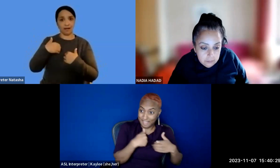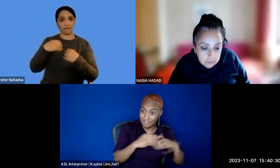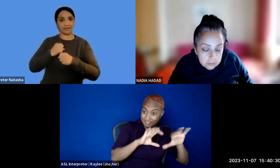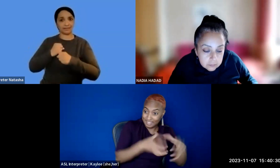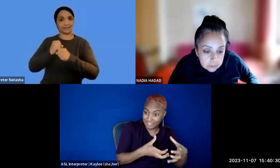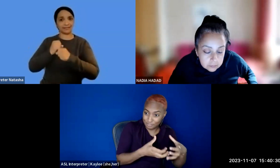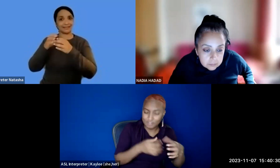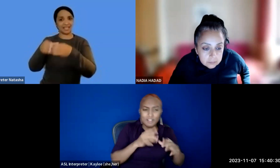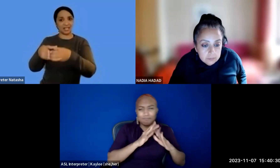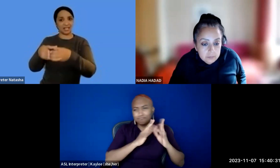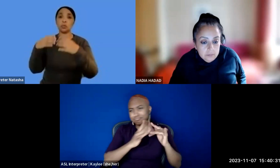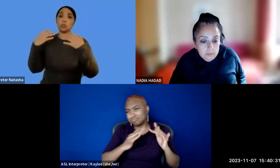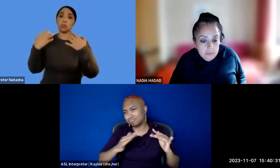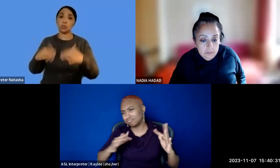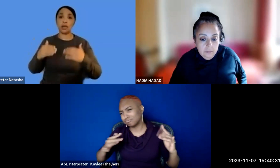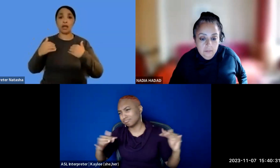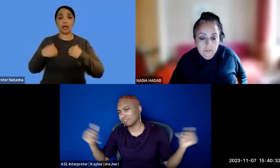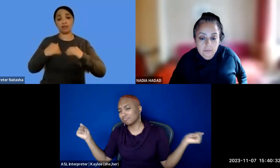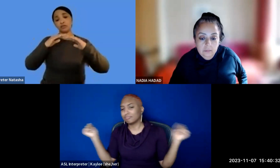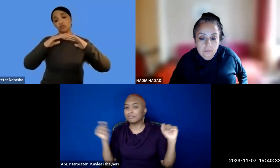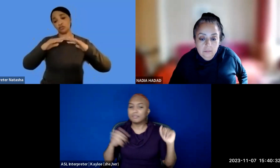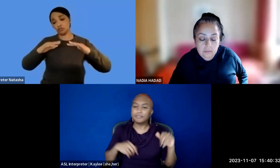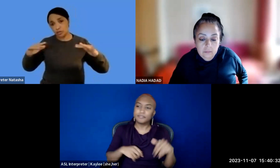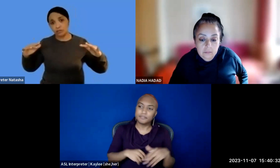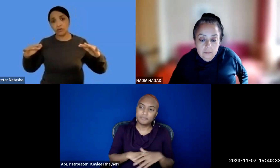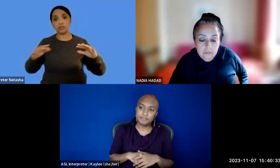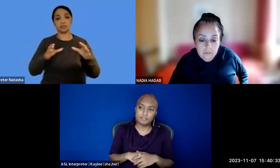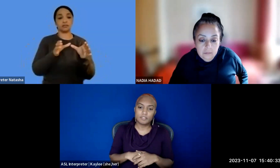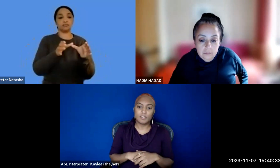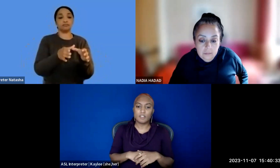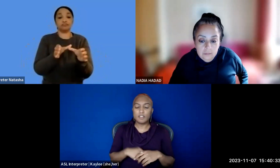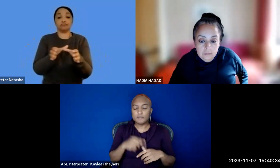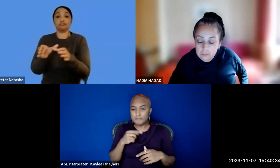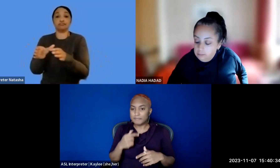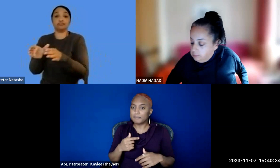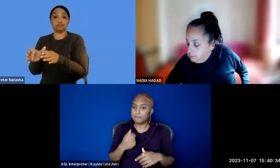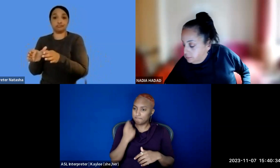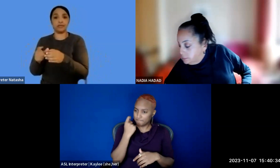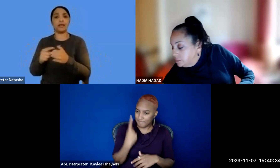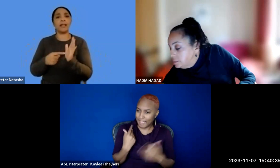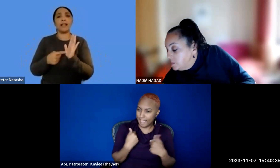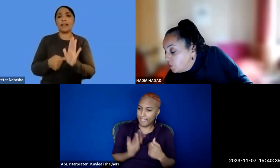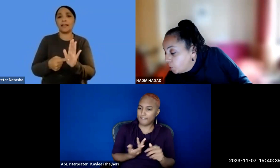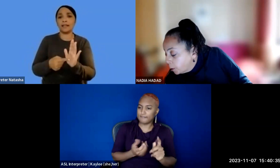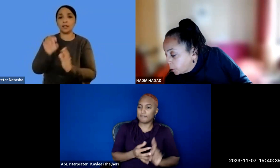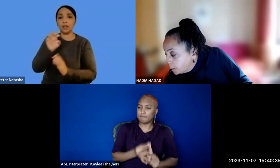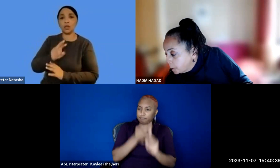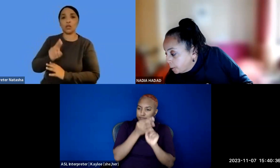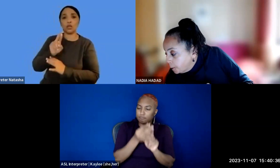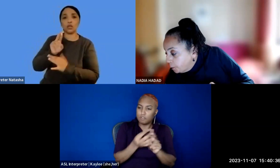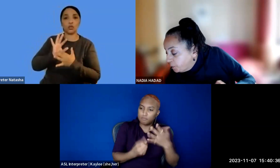and they vary according to the EU priorities in the country, be them diplomacy, trade, security,